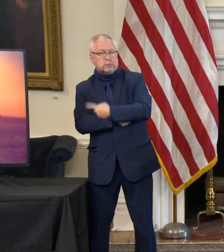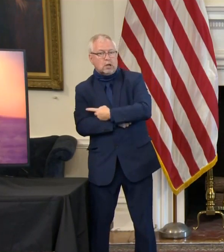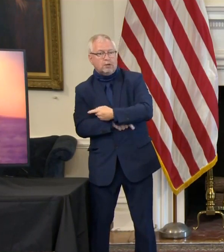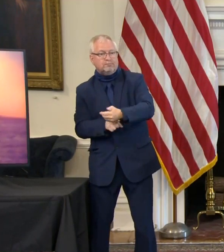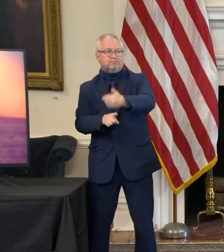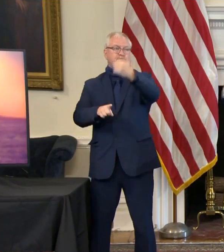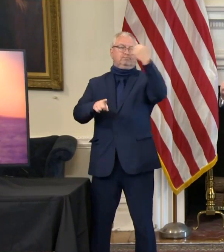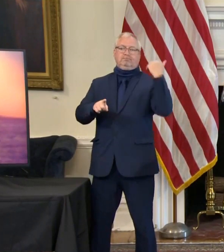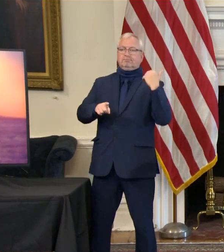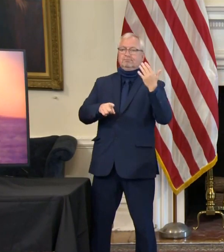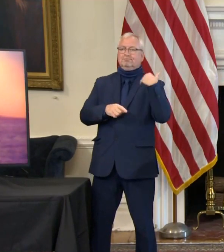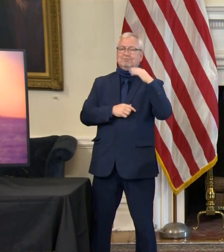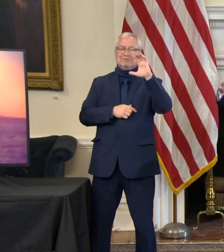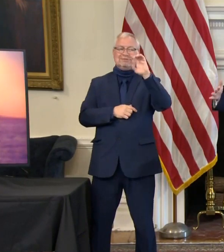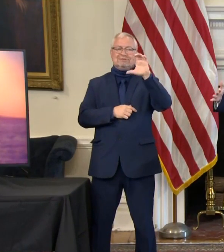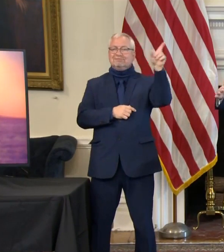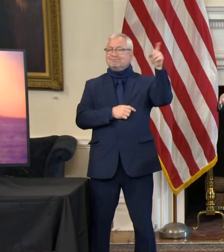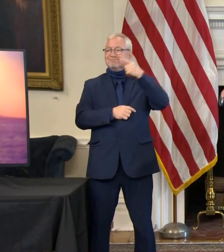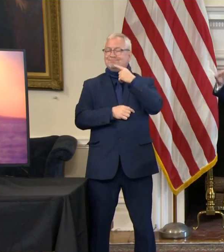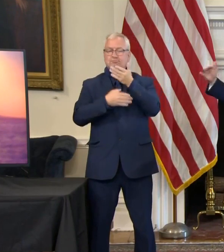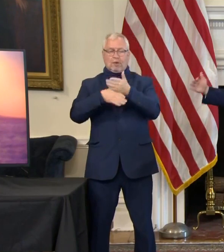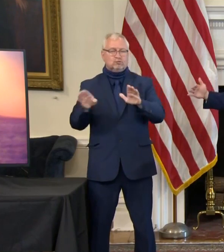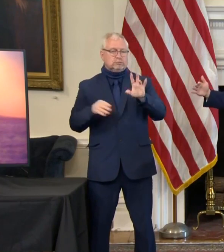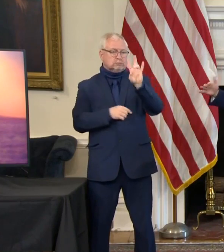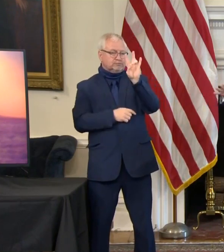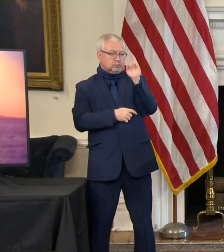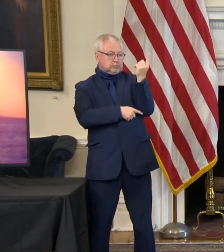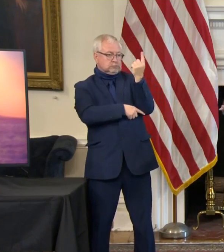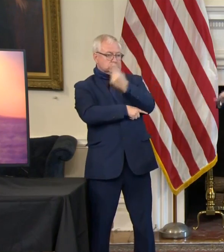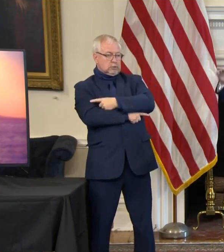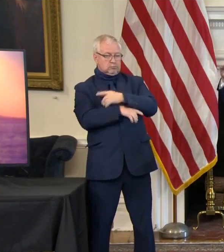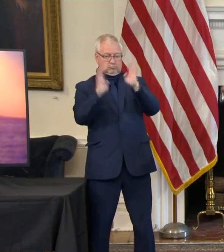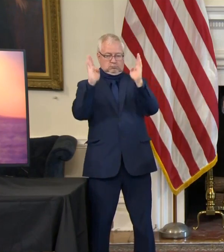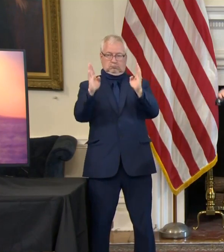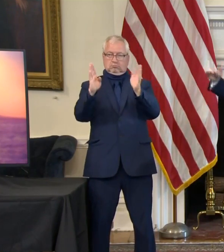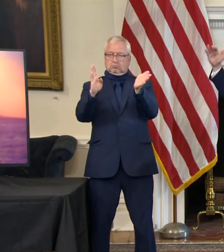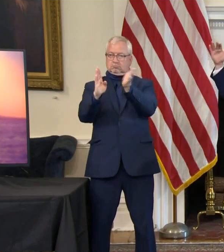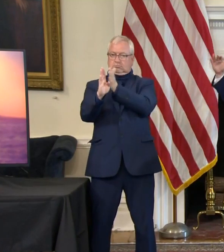THAT IS WHAT WE LOOK AT OUR PLAN SAYS 14 DAYS AND THE NEW CDC BY LANCE TALKS ABOUT SEVEN-DAY AVERAGES.